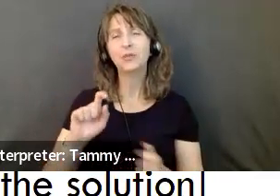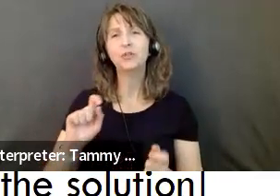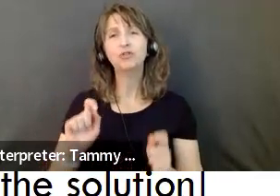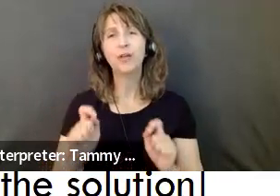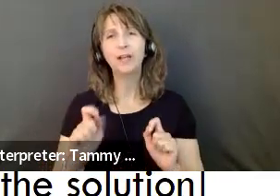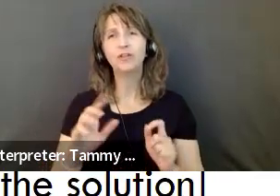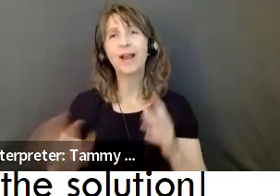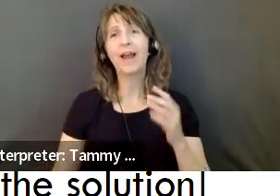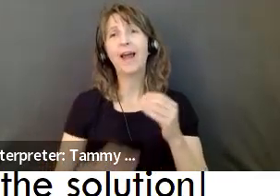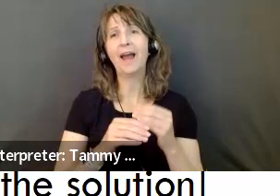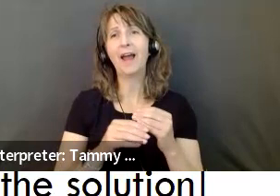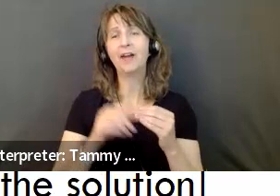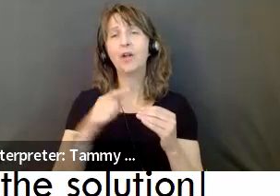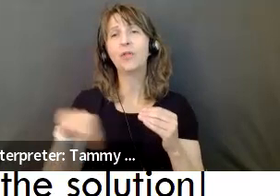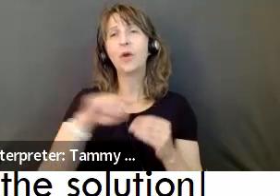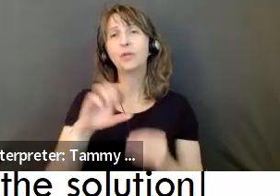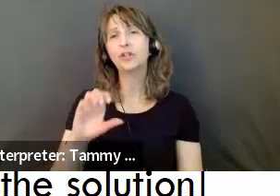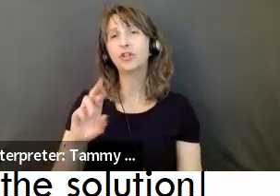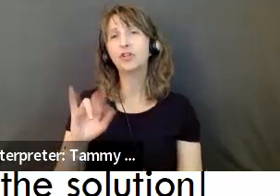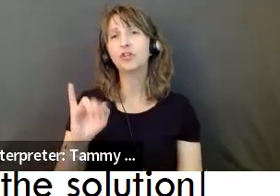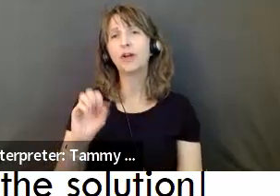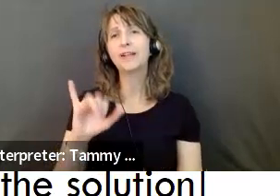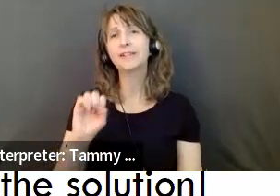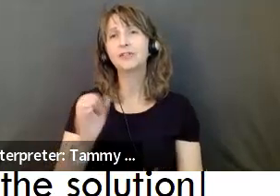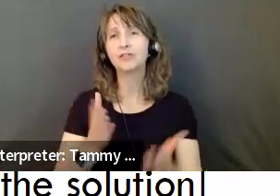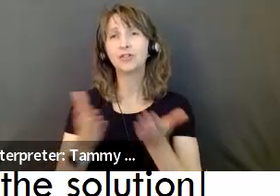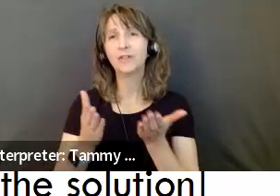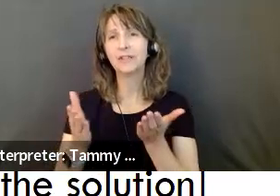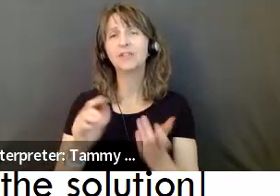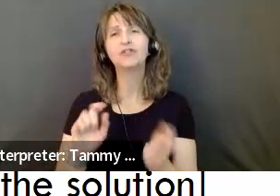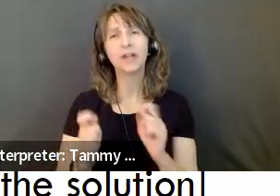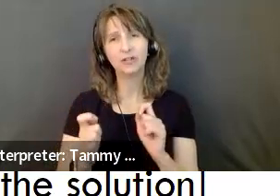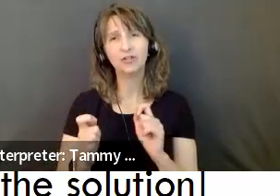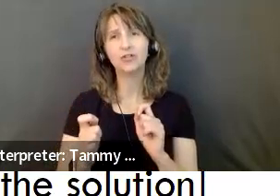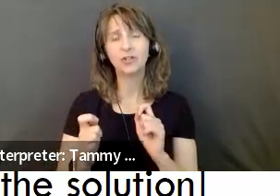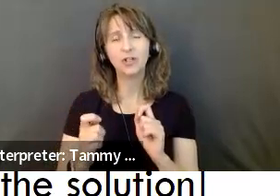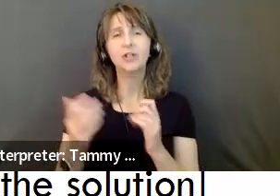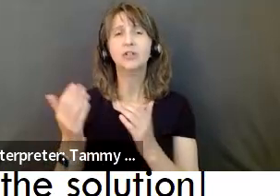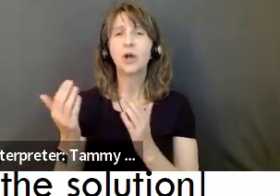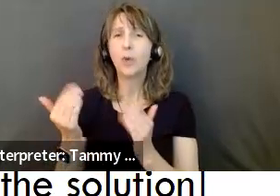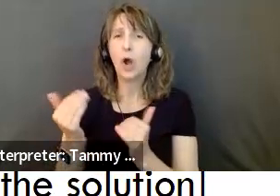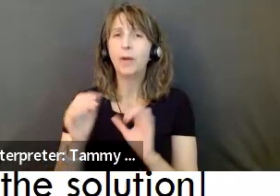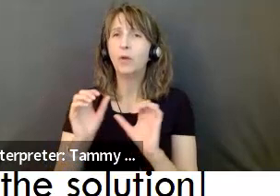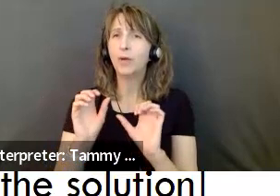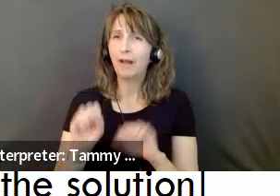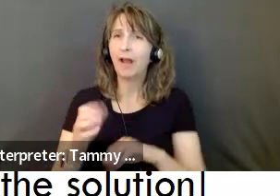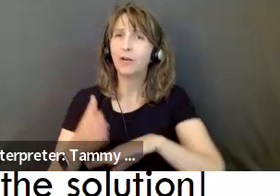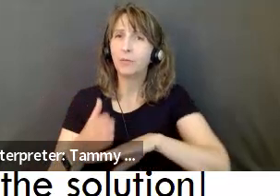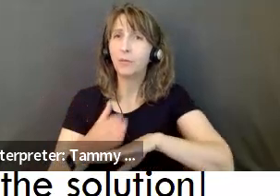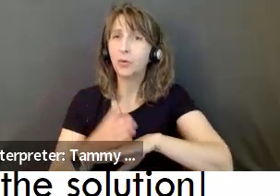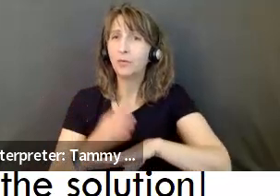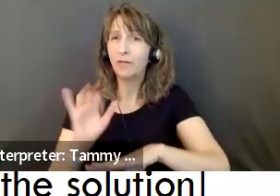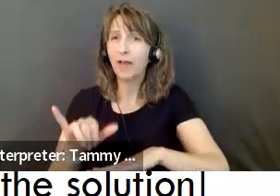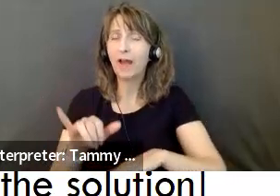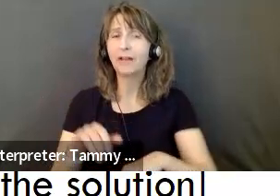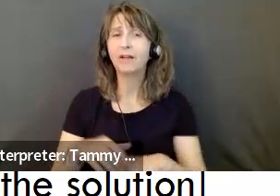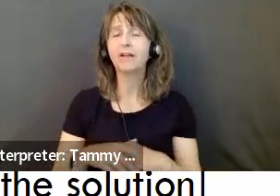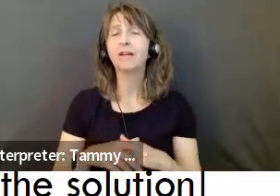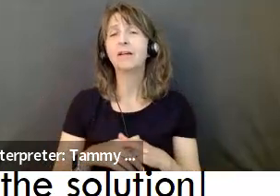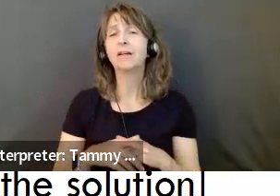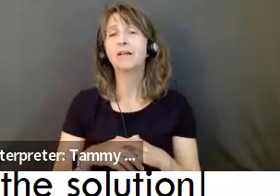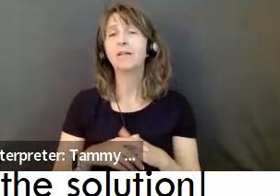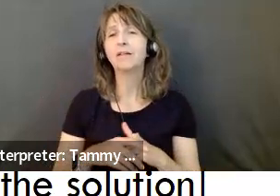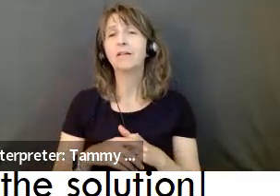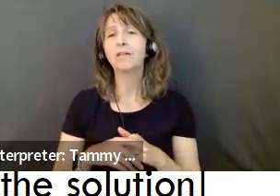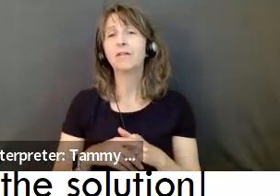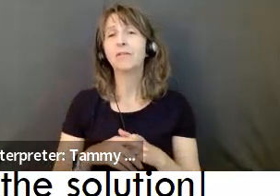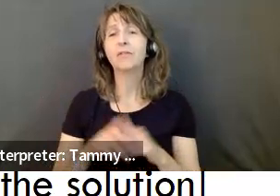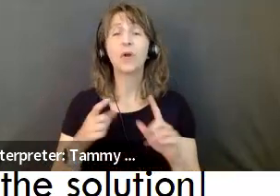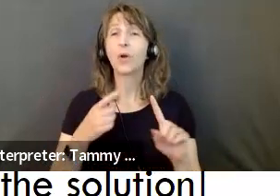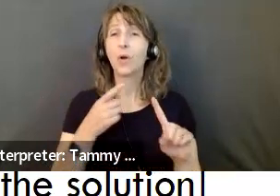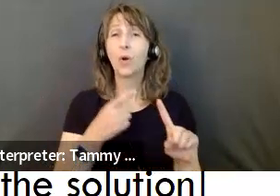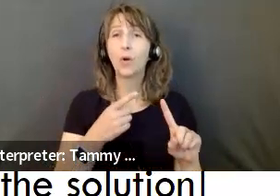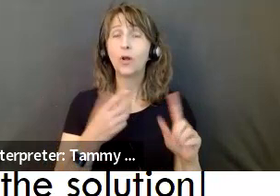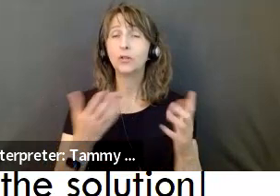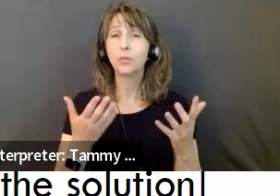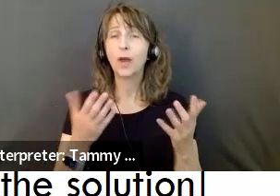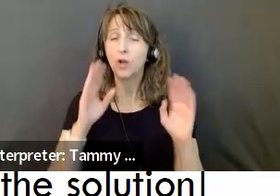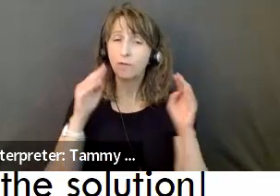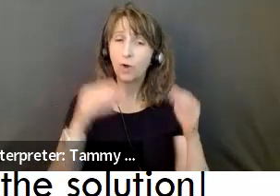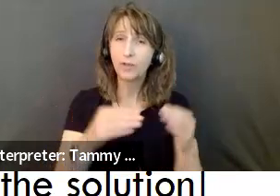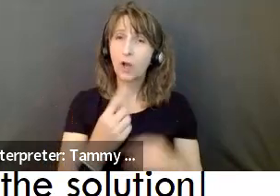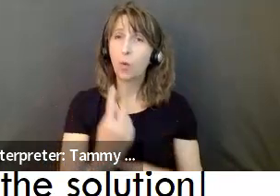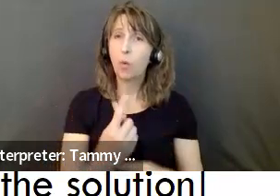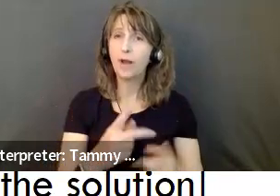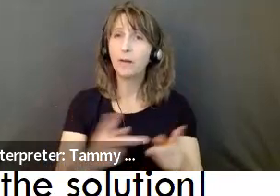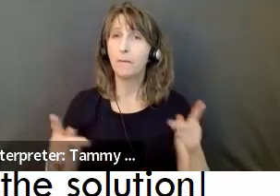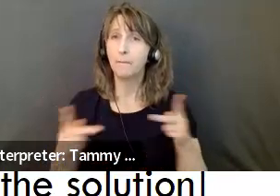That we hope we can, further build upon. That will shift the need away. From, from a place for these individuals to go and receive.